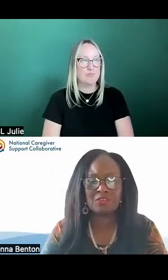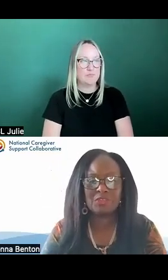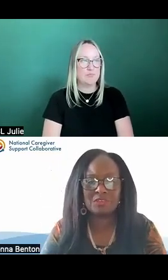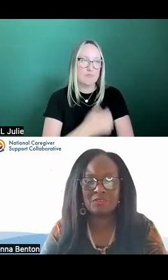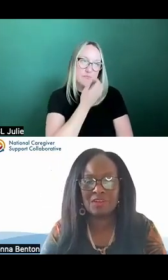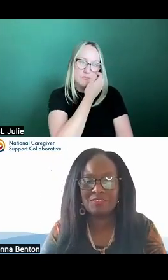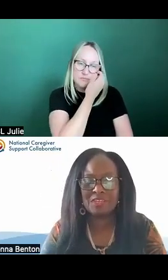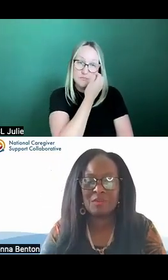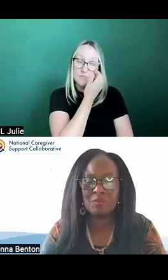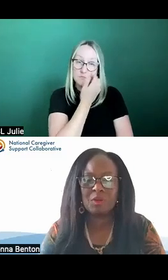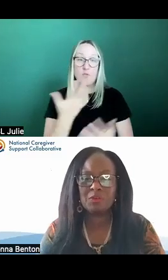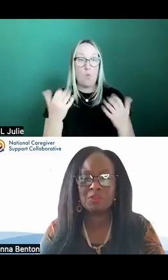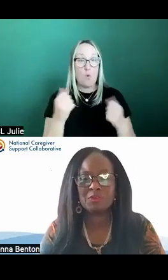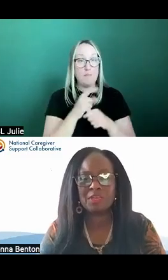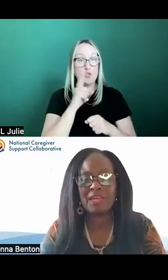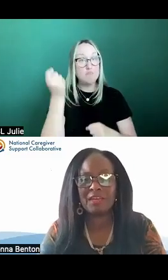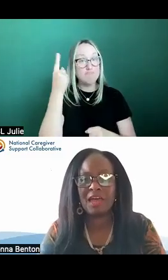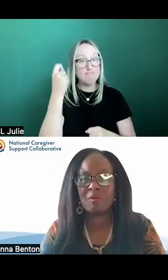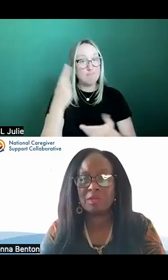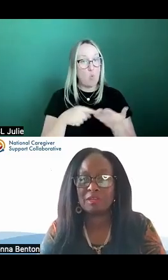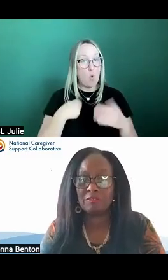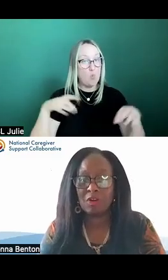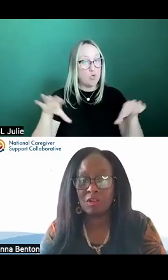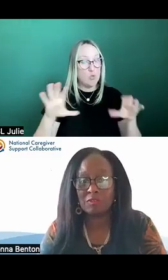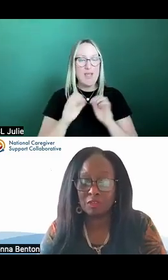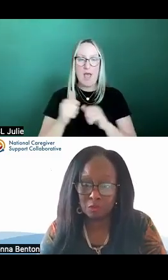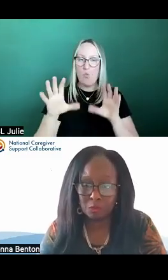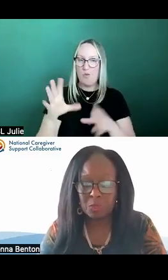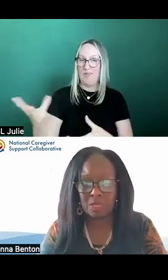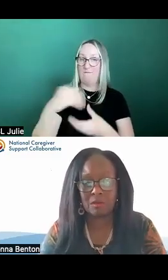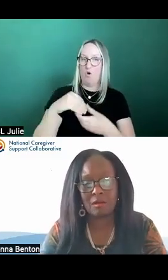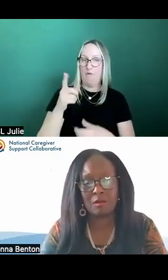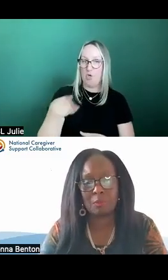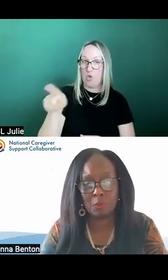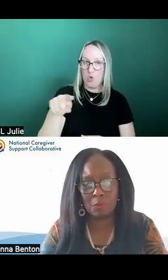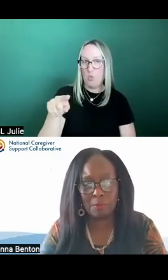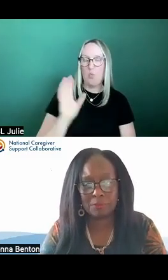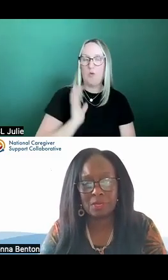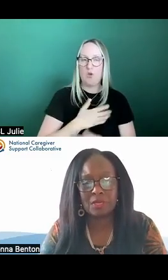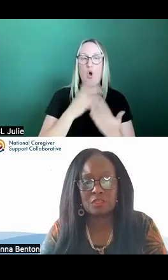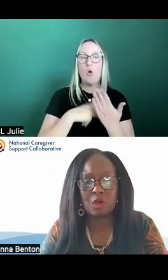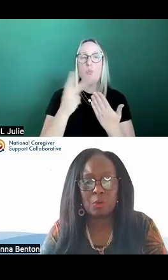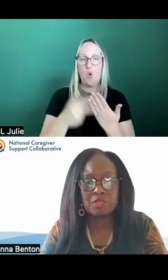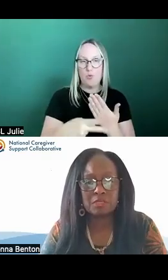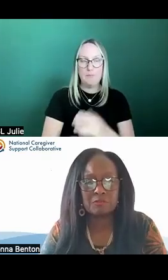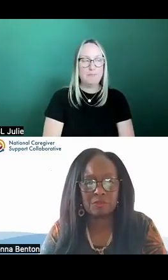that you understand what we're doing and how we can involve you in our programs. So our project of